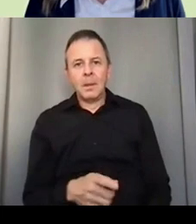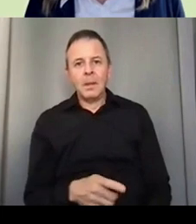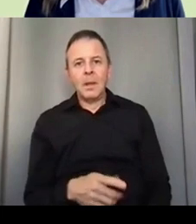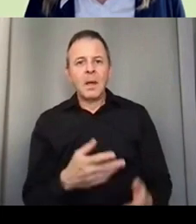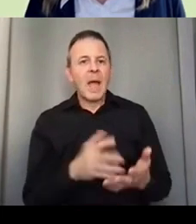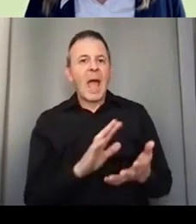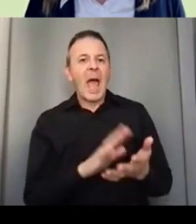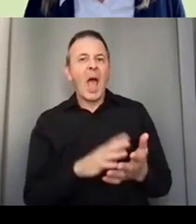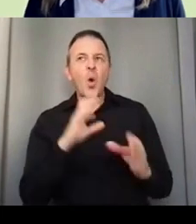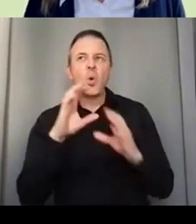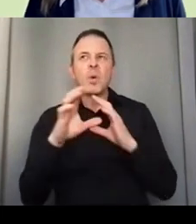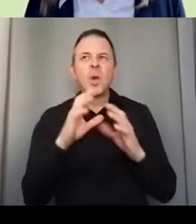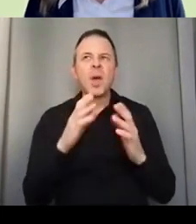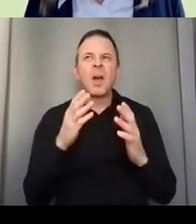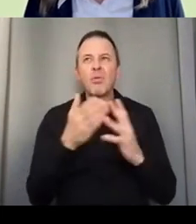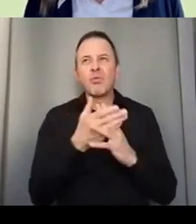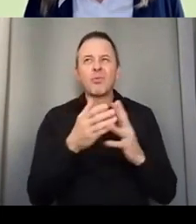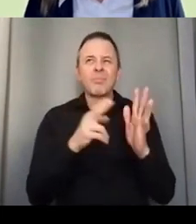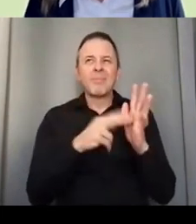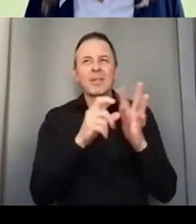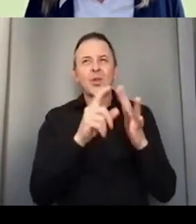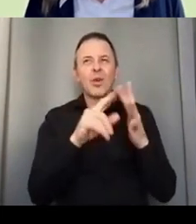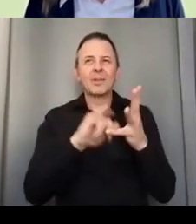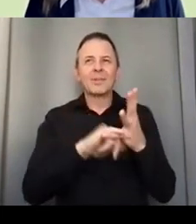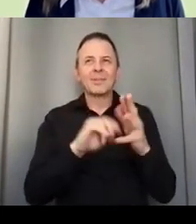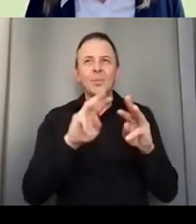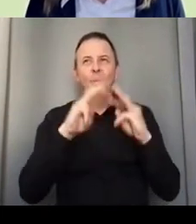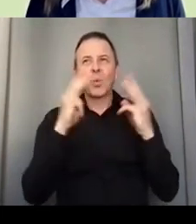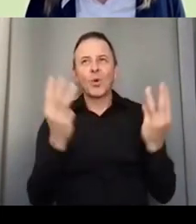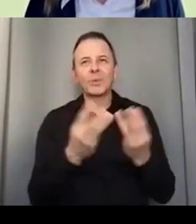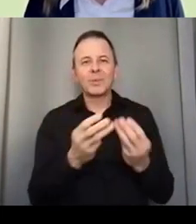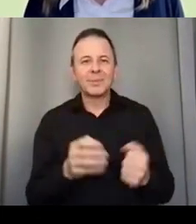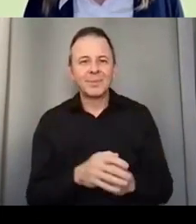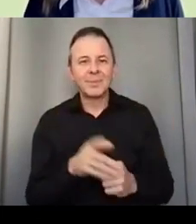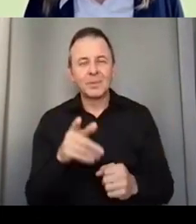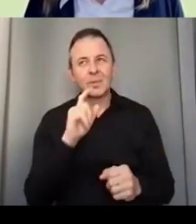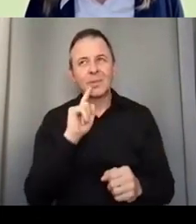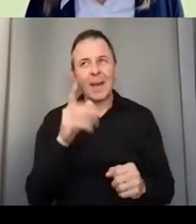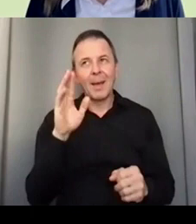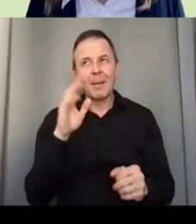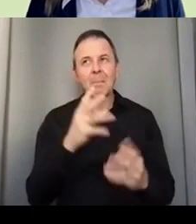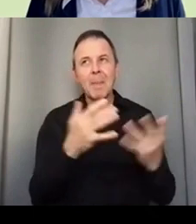world so as we've said numerous times today knowledge is power so build your